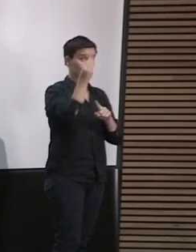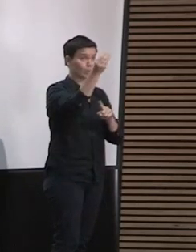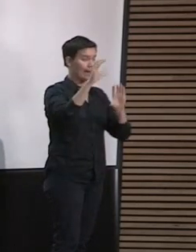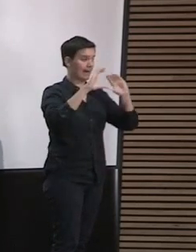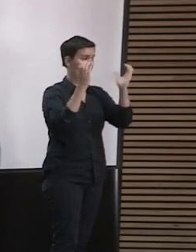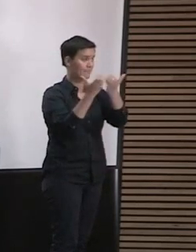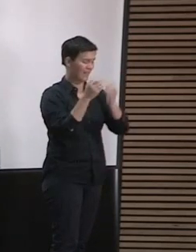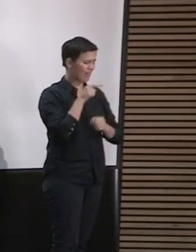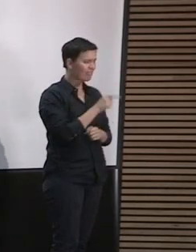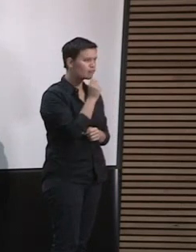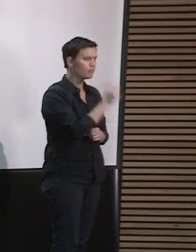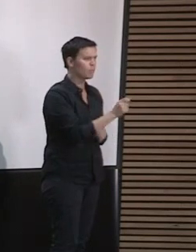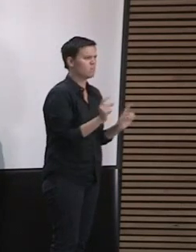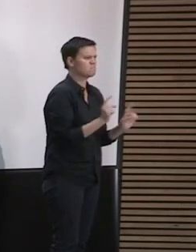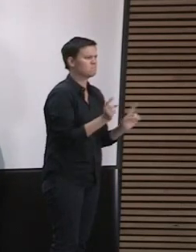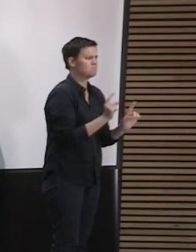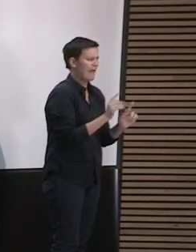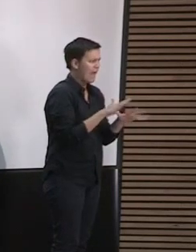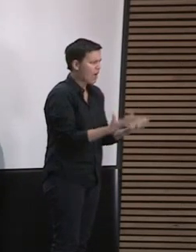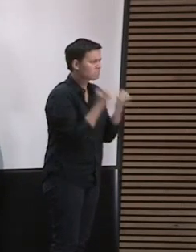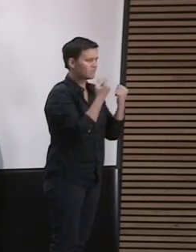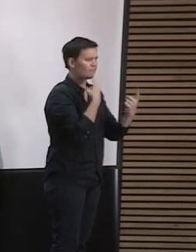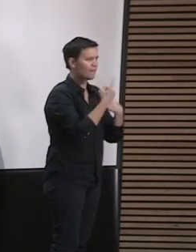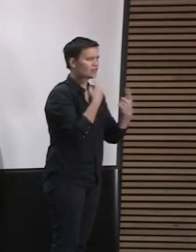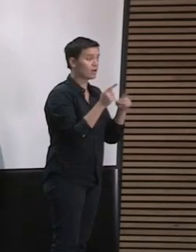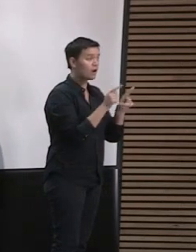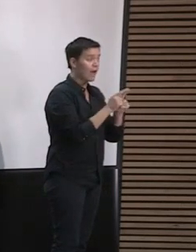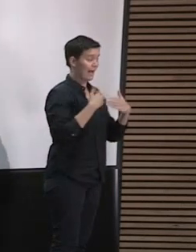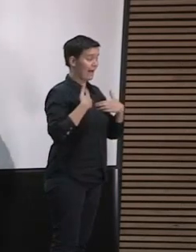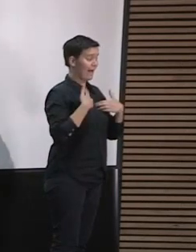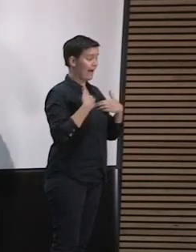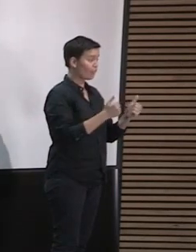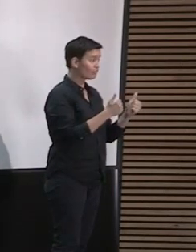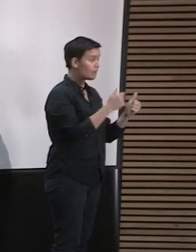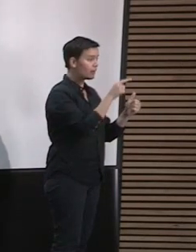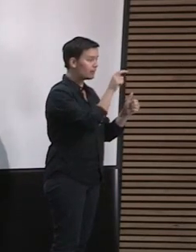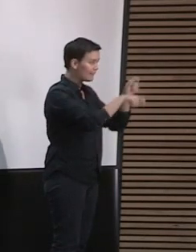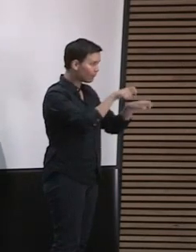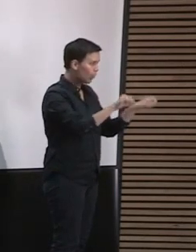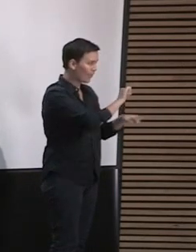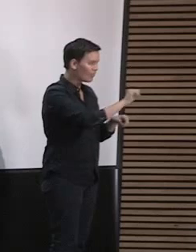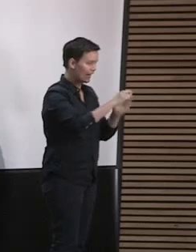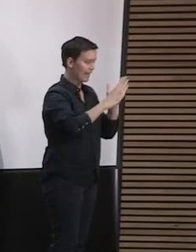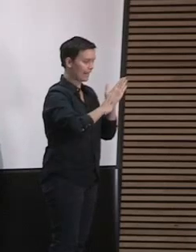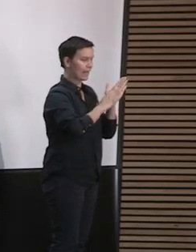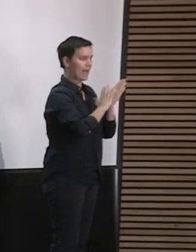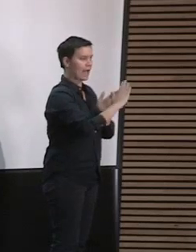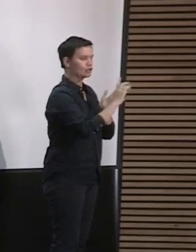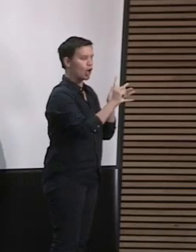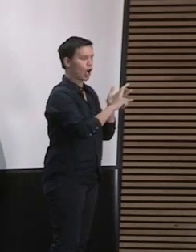minister, and then to Cabinet. How is the data being sourced for those reports? Does it come from pulling out people's